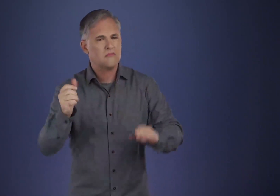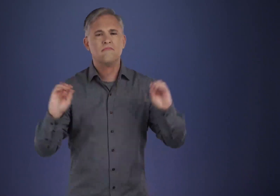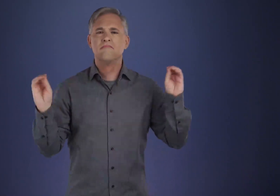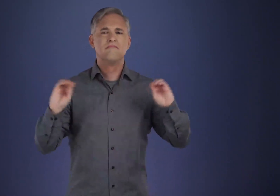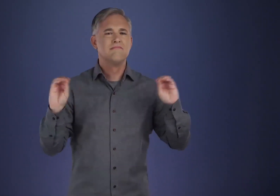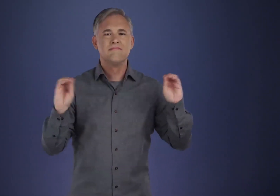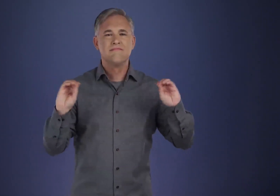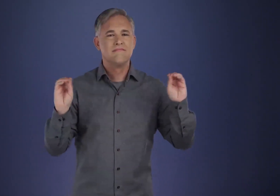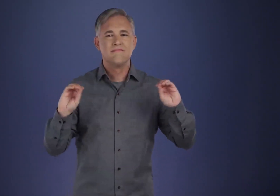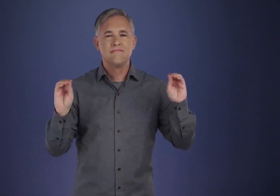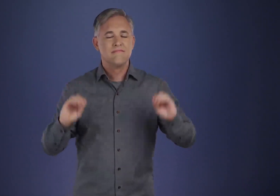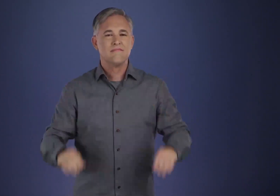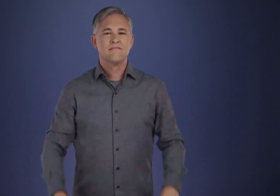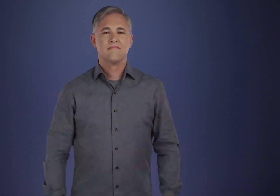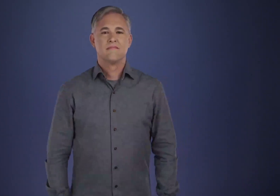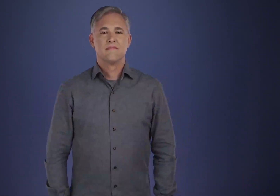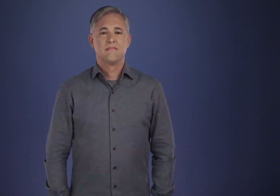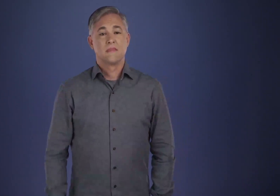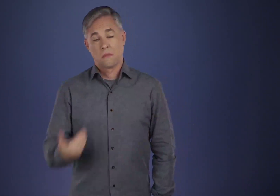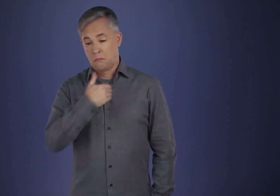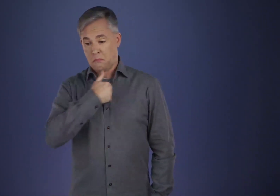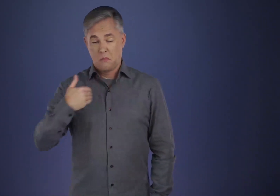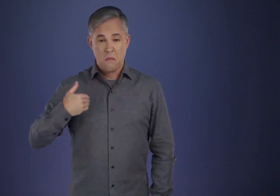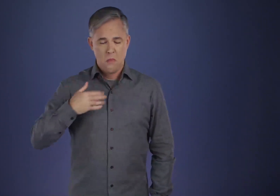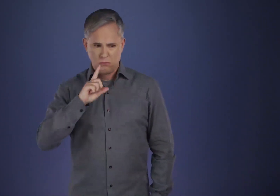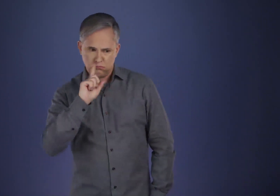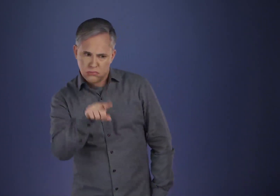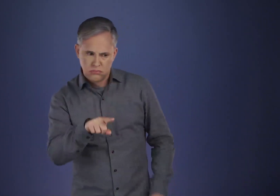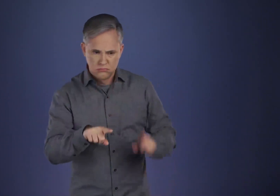can give another a directive and enforce obedience,